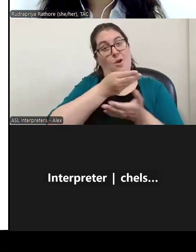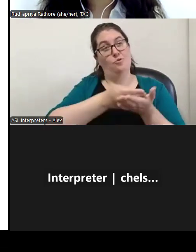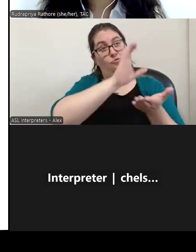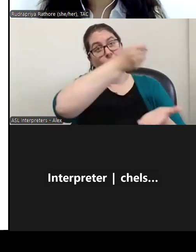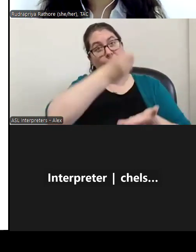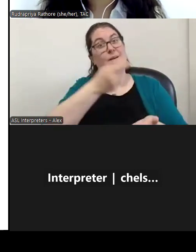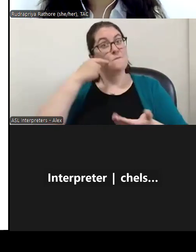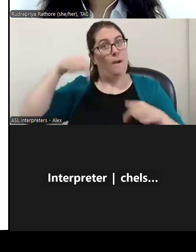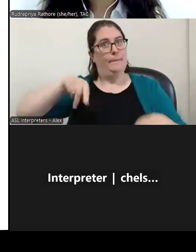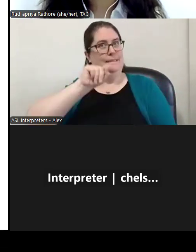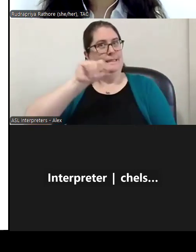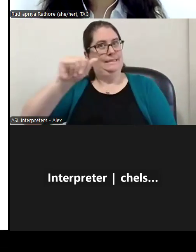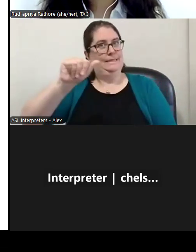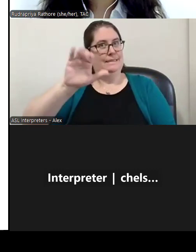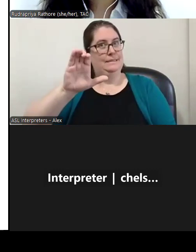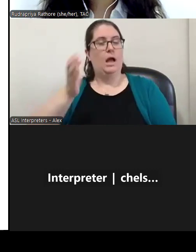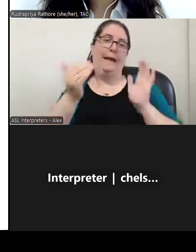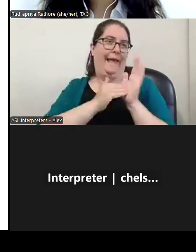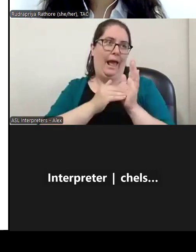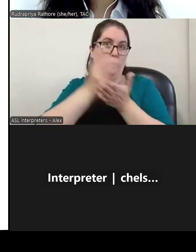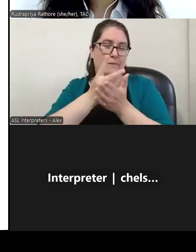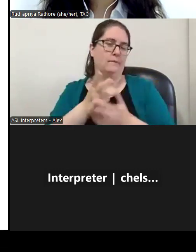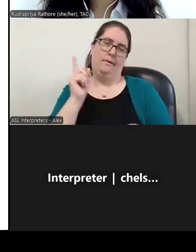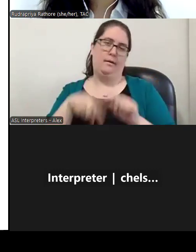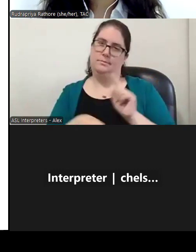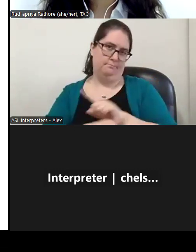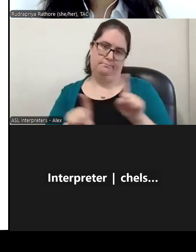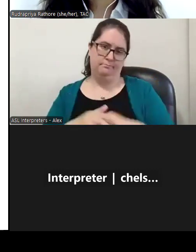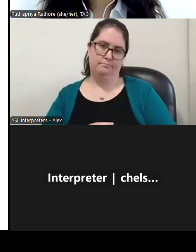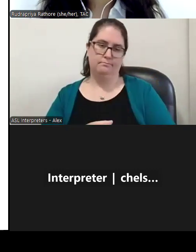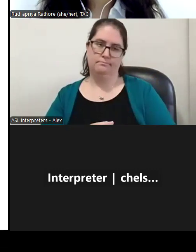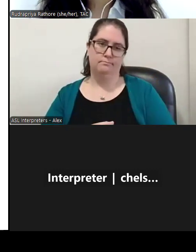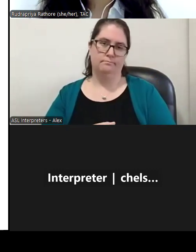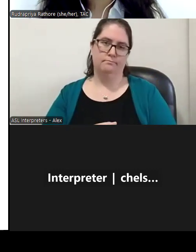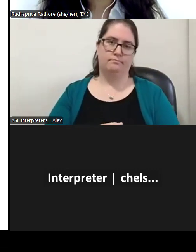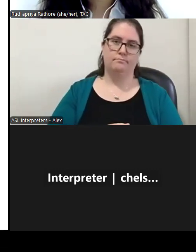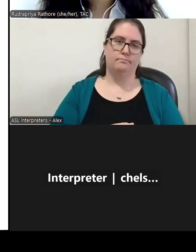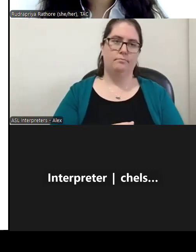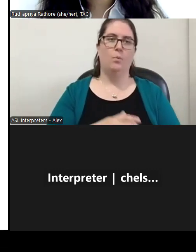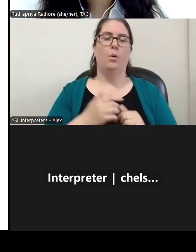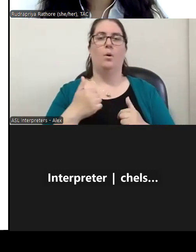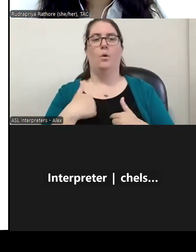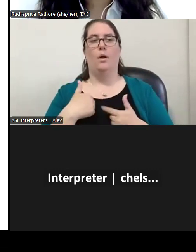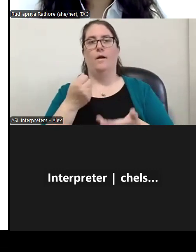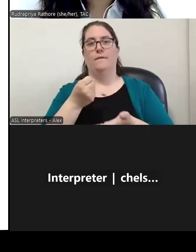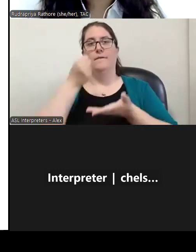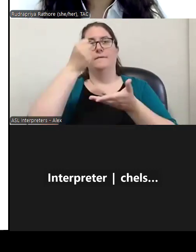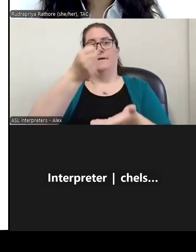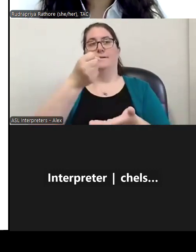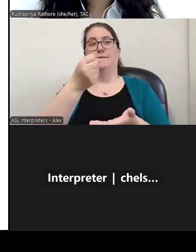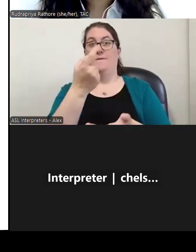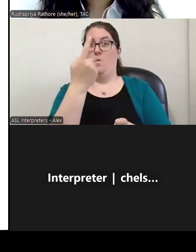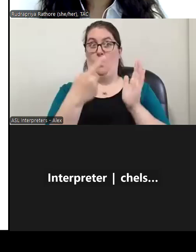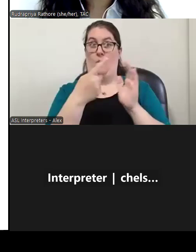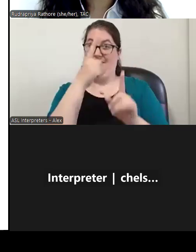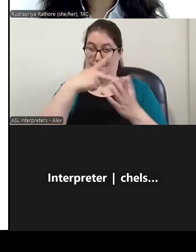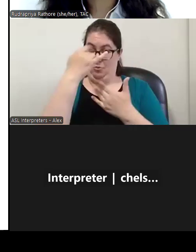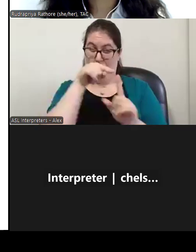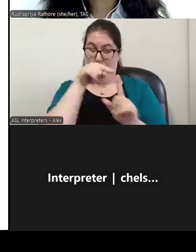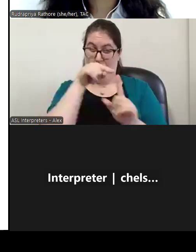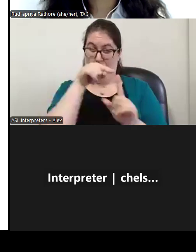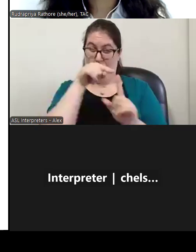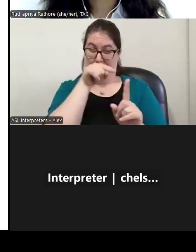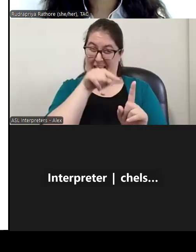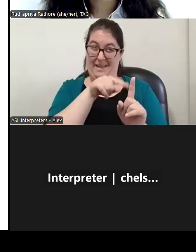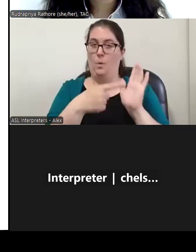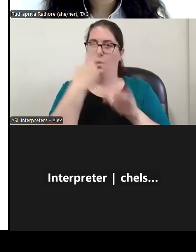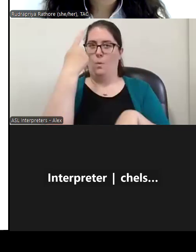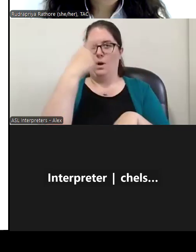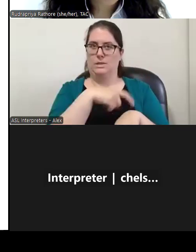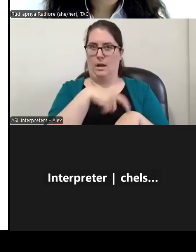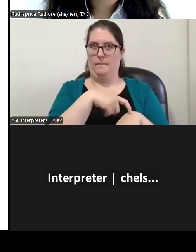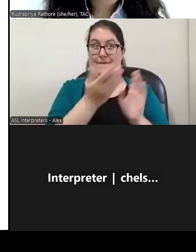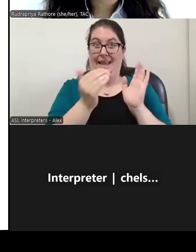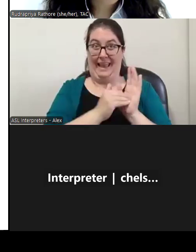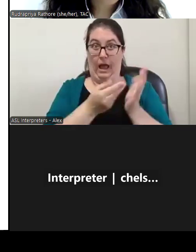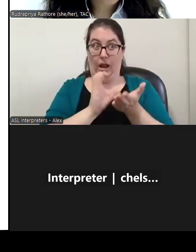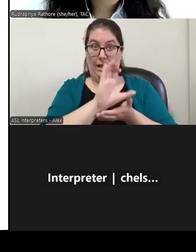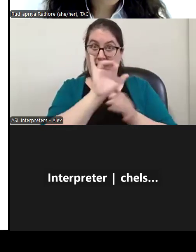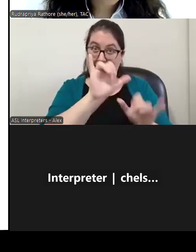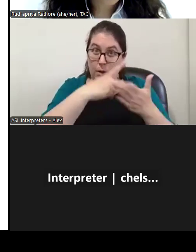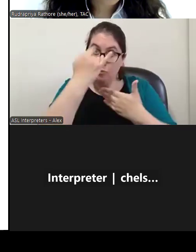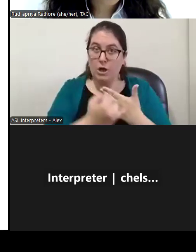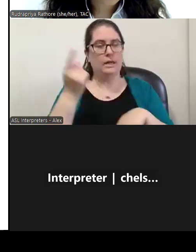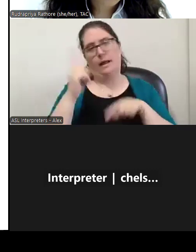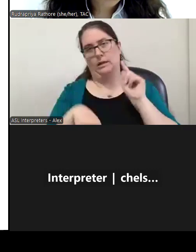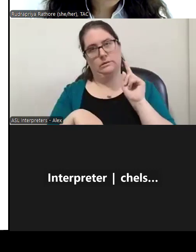Arts Council are not eligible you can only receive funding for a project uh once um in this program